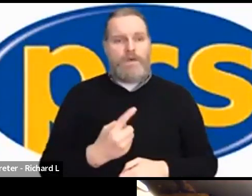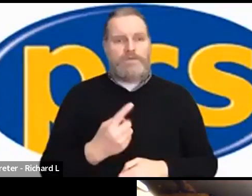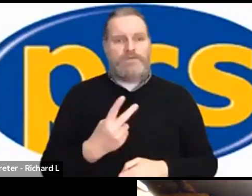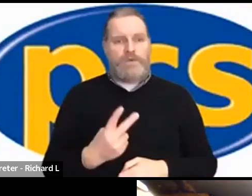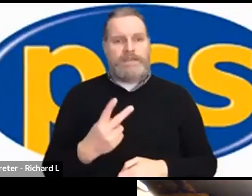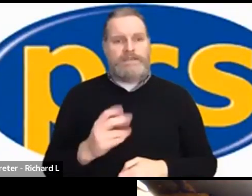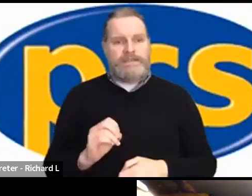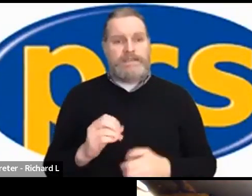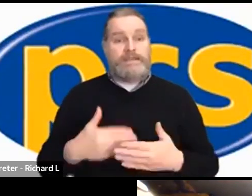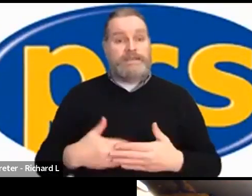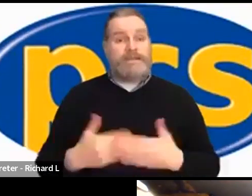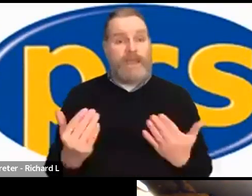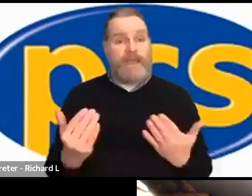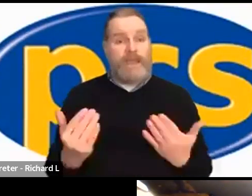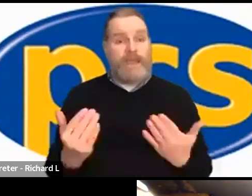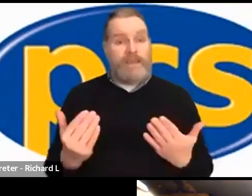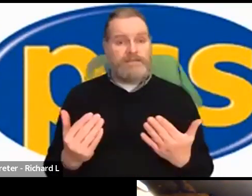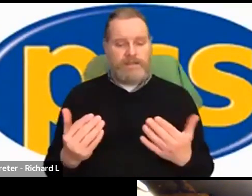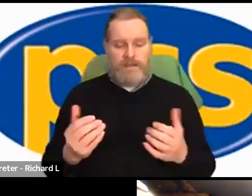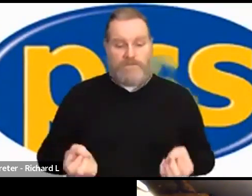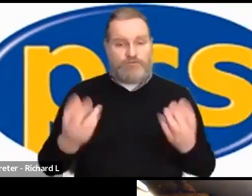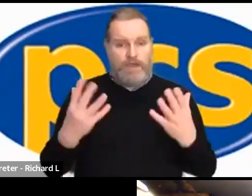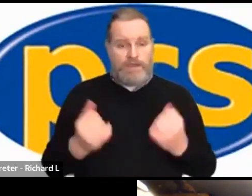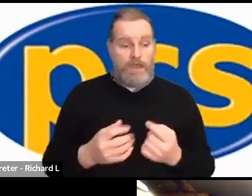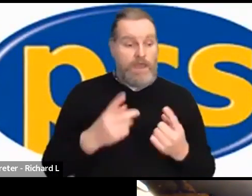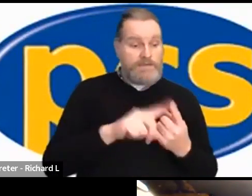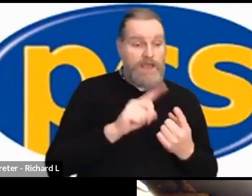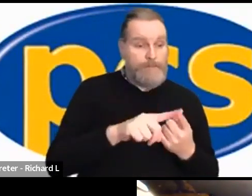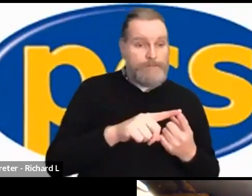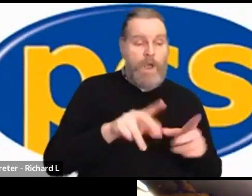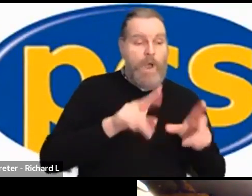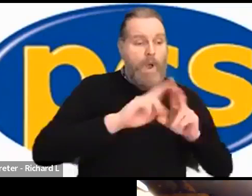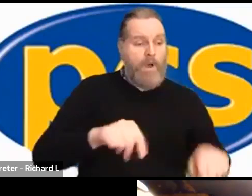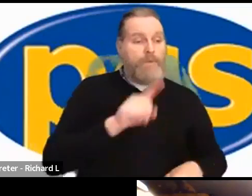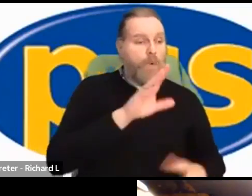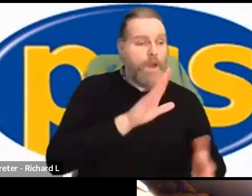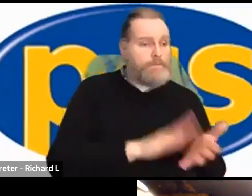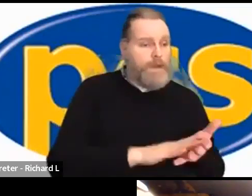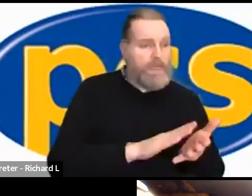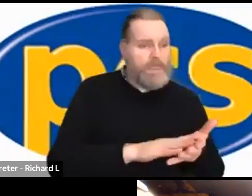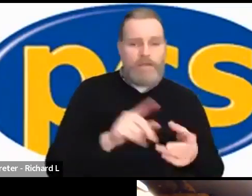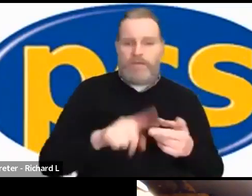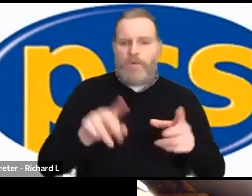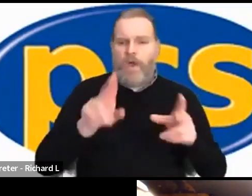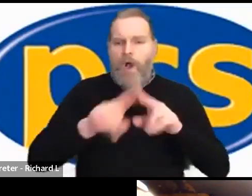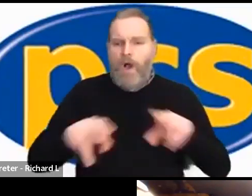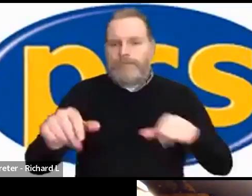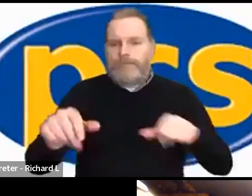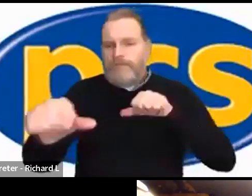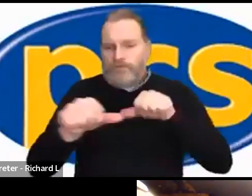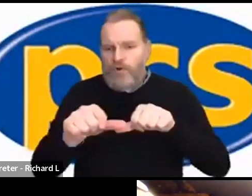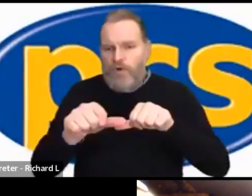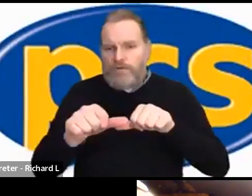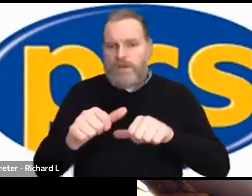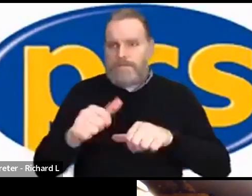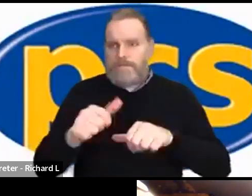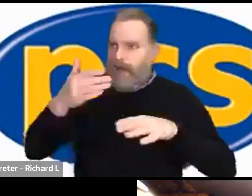strike action Some members have been out for members have been out for a month. Some members for for shorter periods of for shorter periods of time, but that action is already building